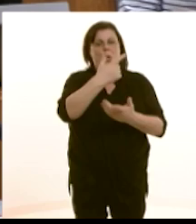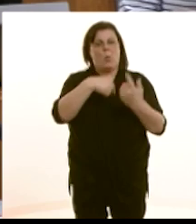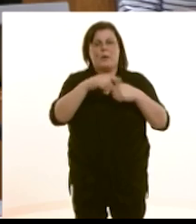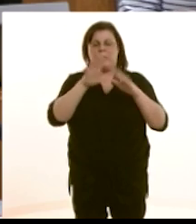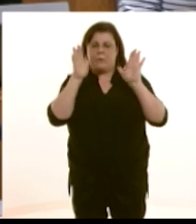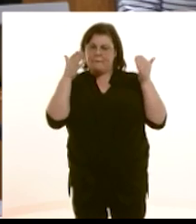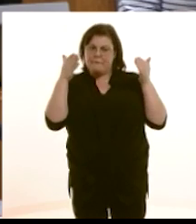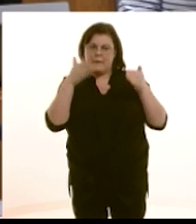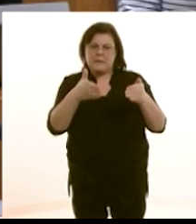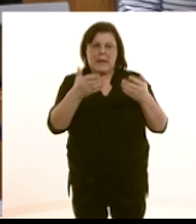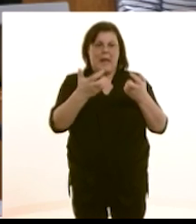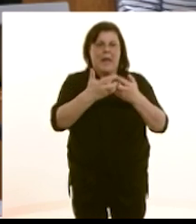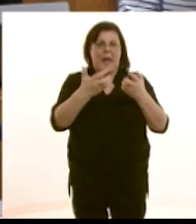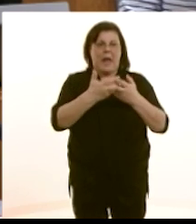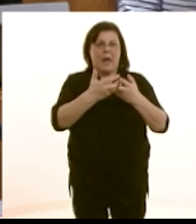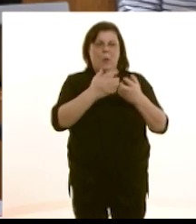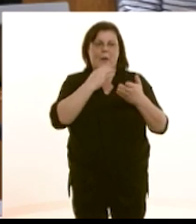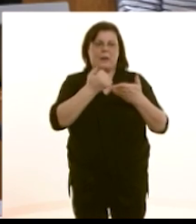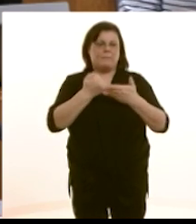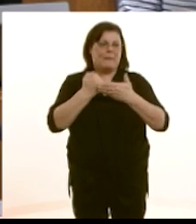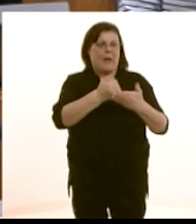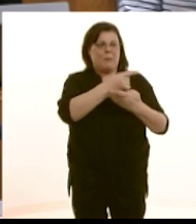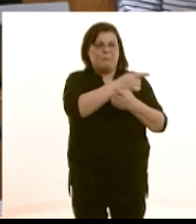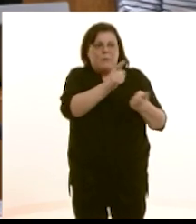ensuring a sustainable future for steel in Wales, which I believe is perfectly possible.